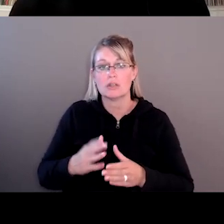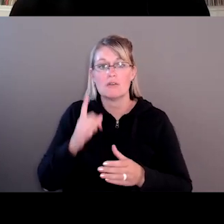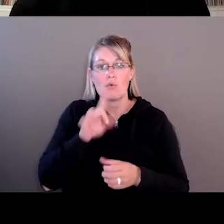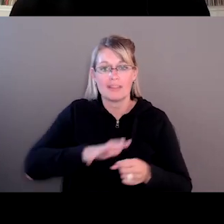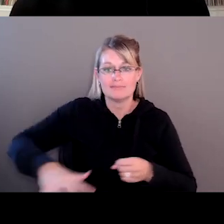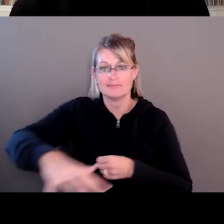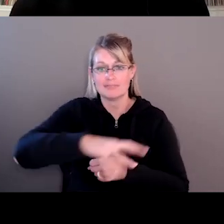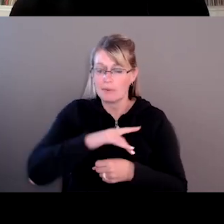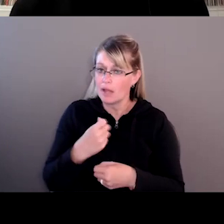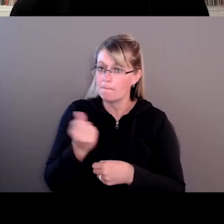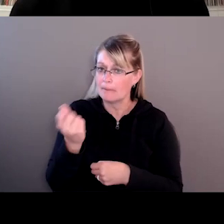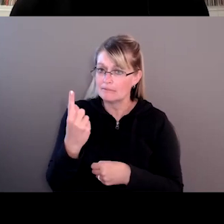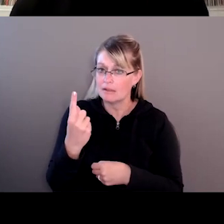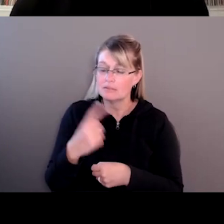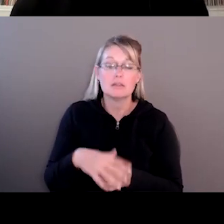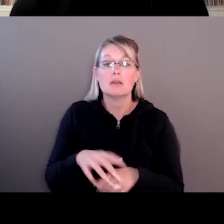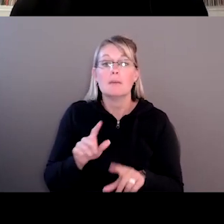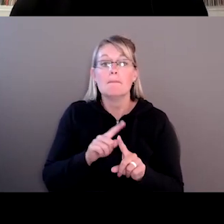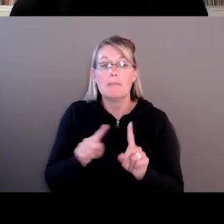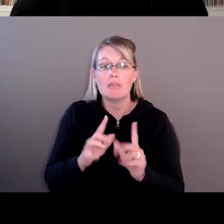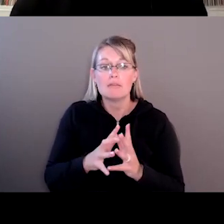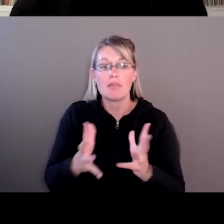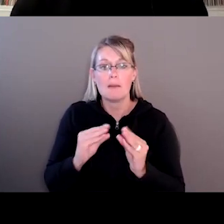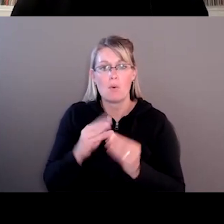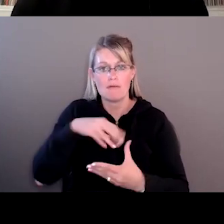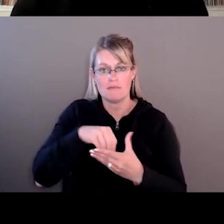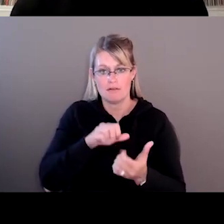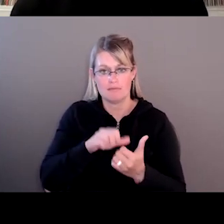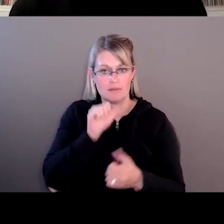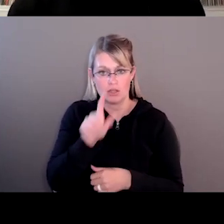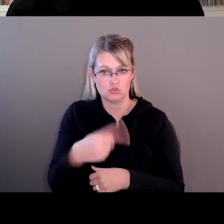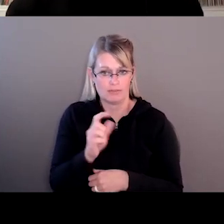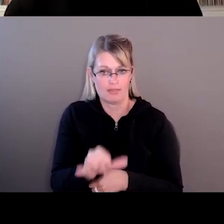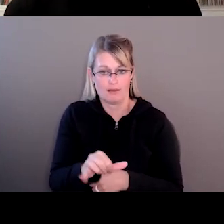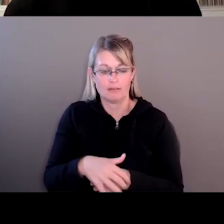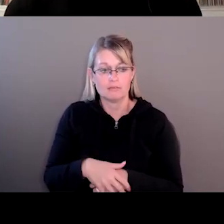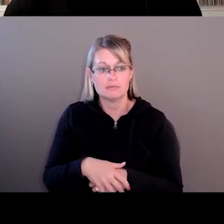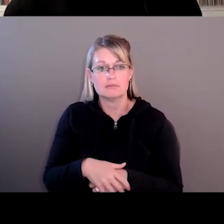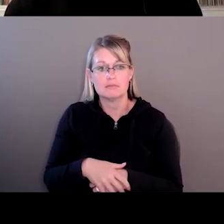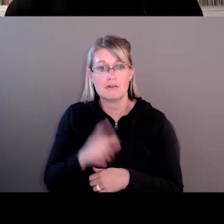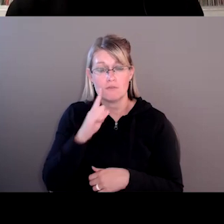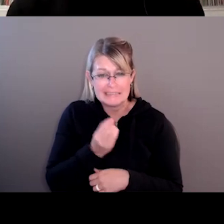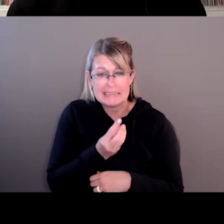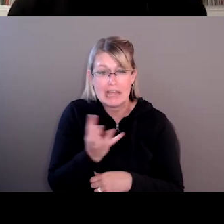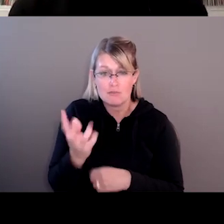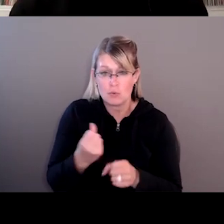that makes sense, but there is much more to it than that. For the last several years it's been